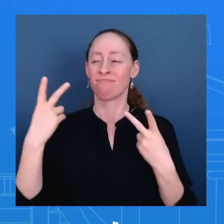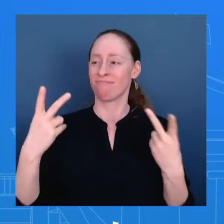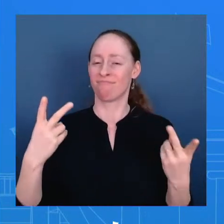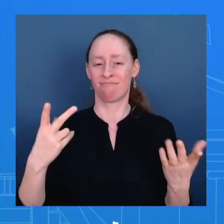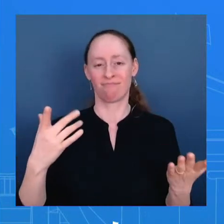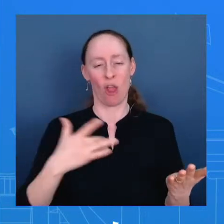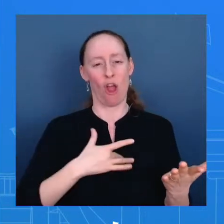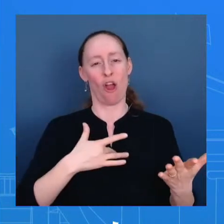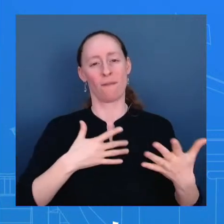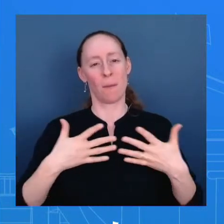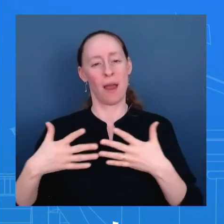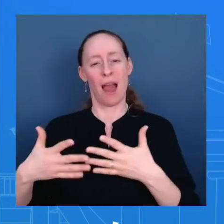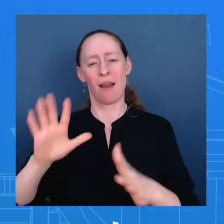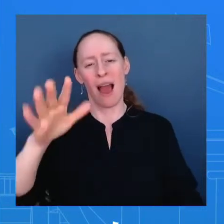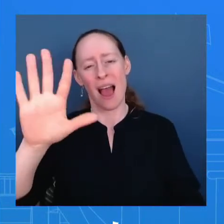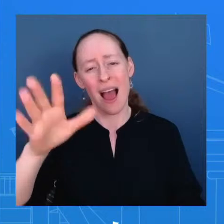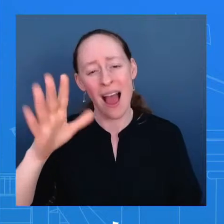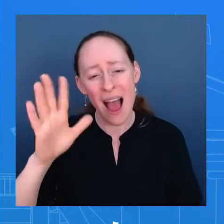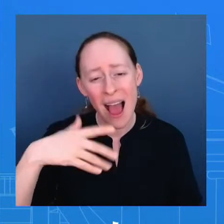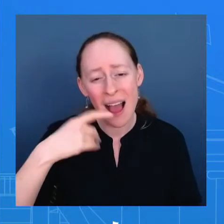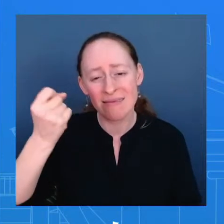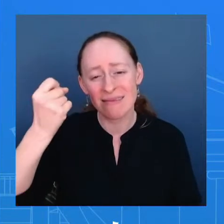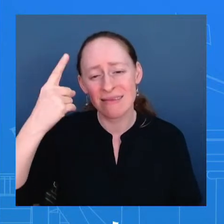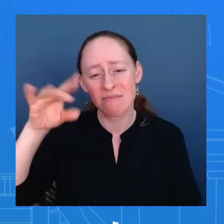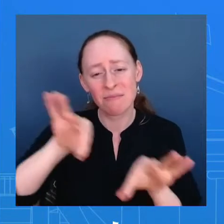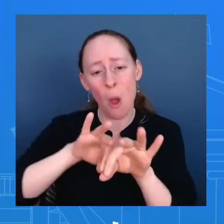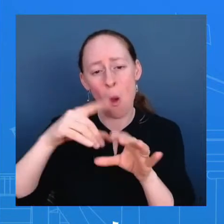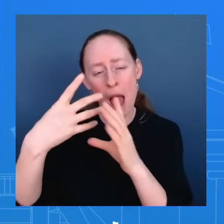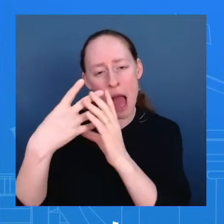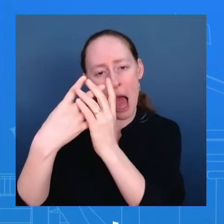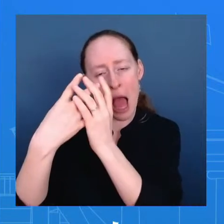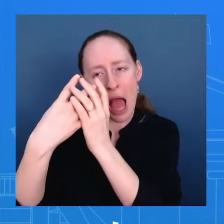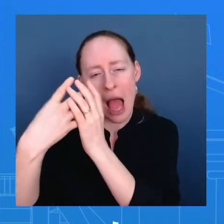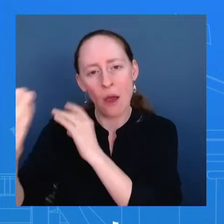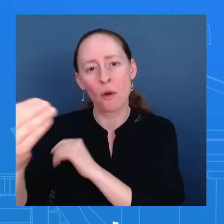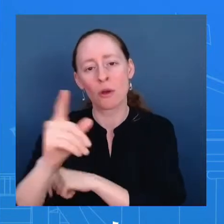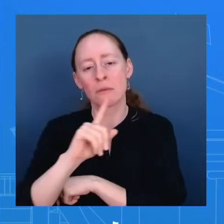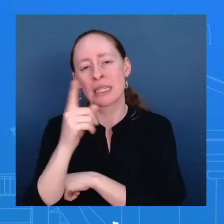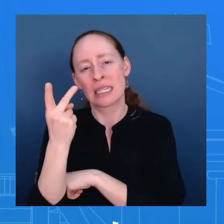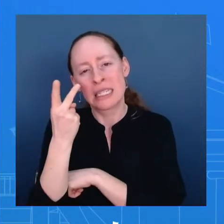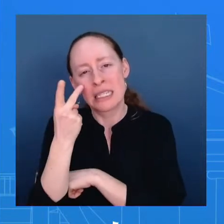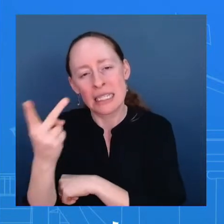and hearing the impact of President Biden's and Vice President Harris's policies